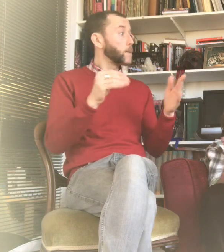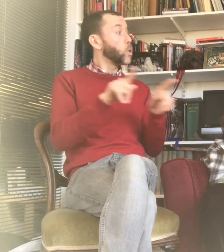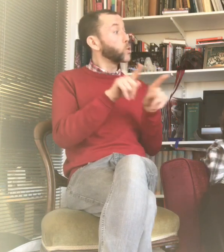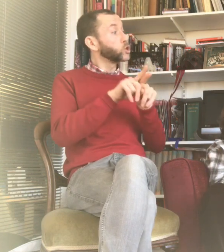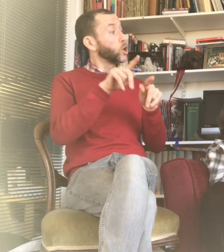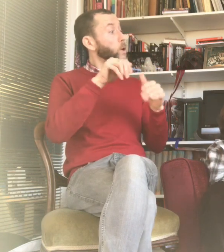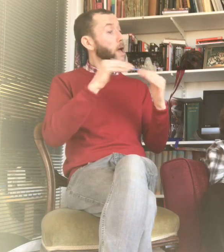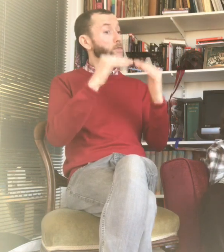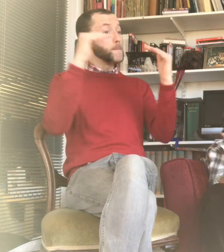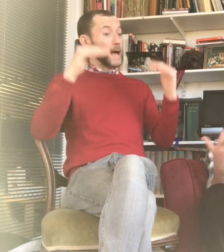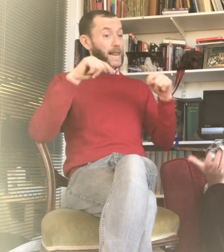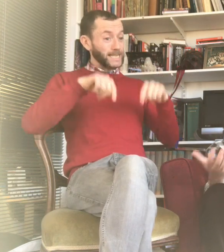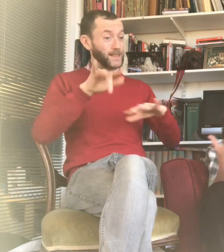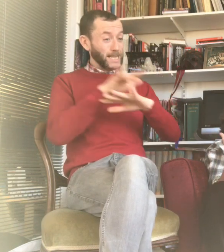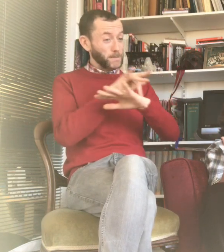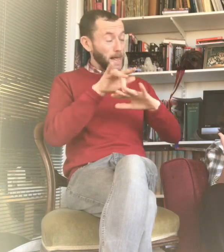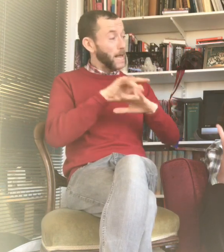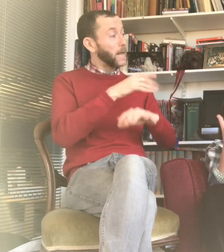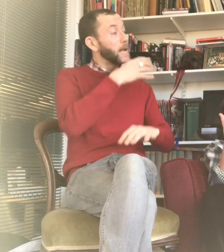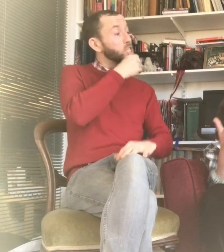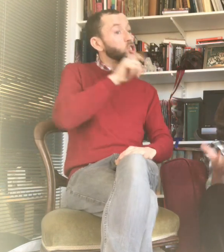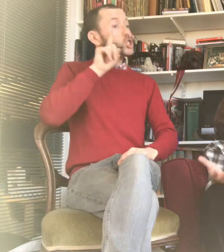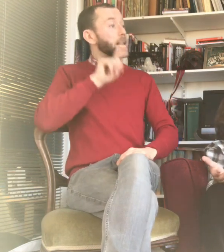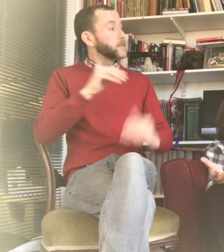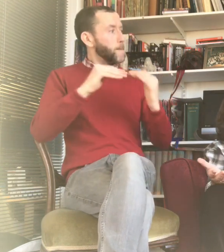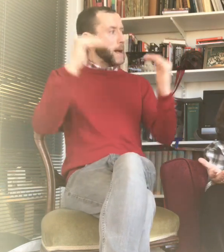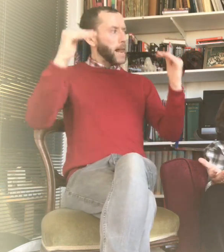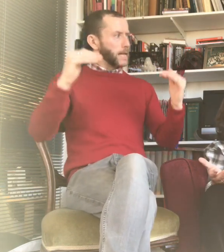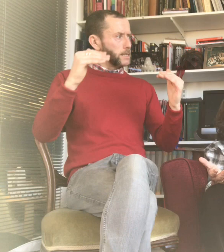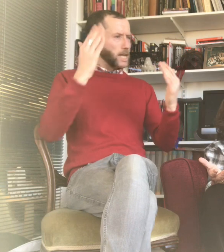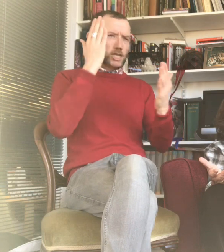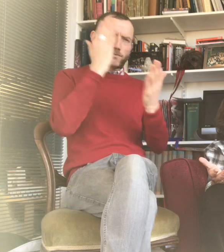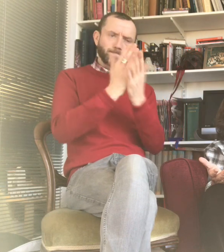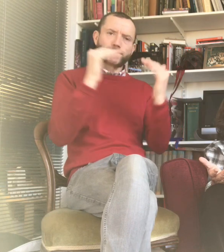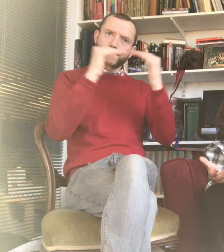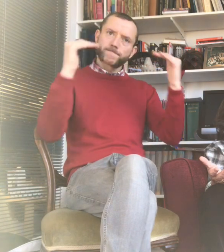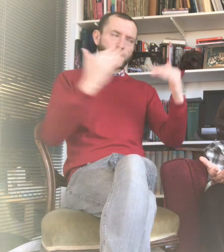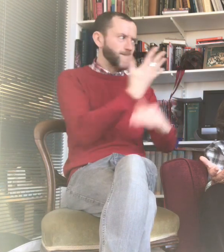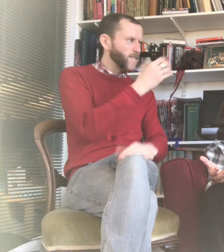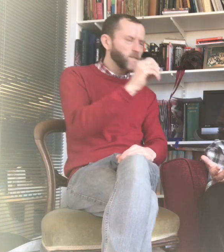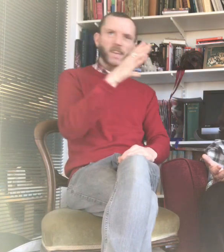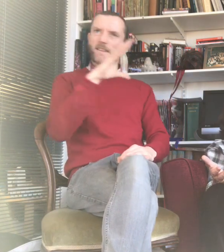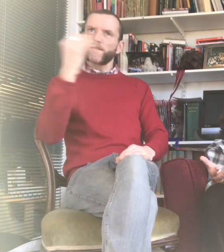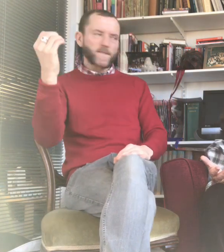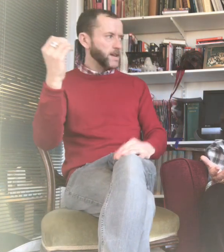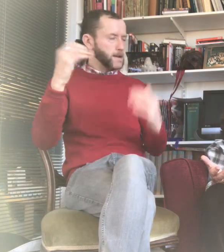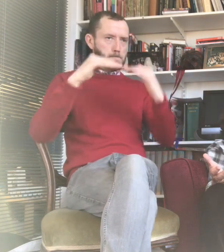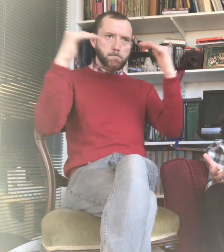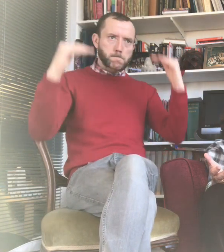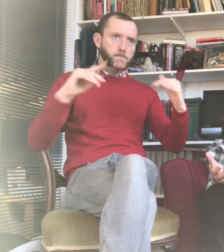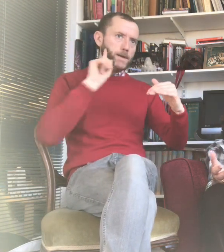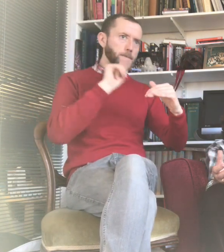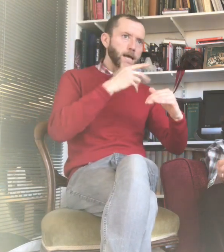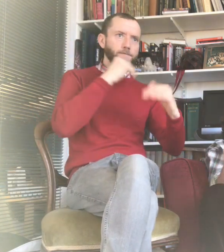this particular production is absolutely rigorously 50/50 men...male to female